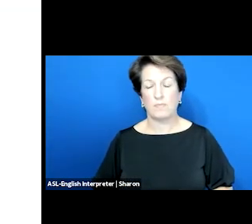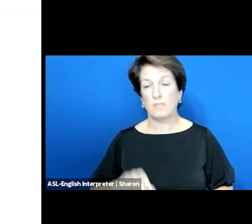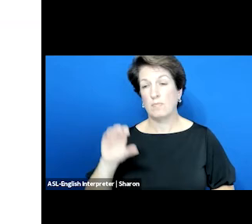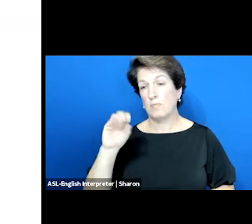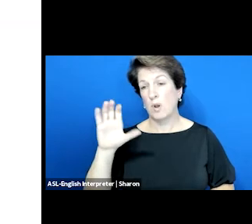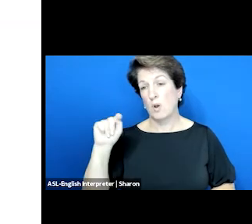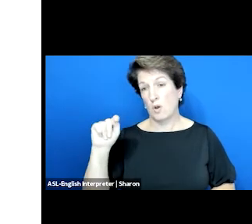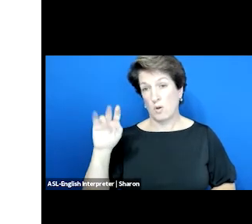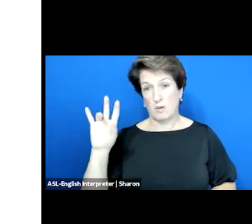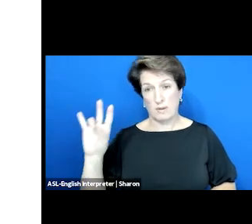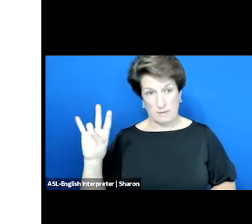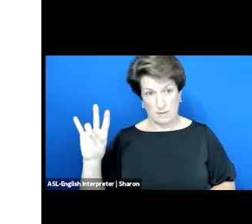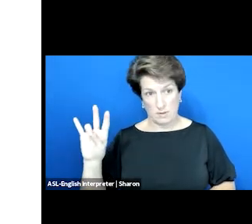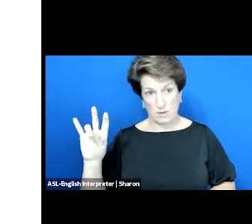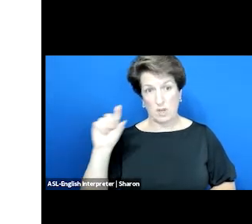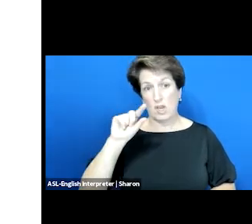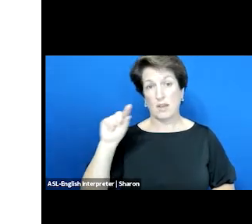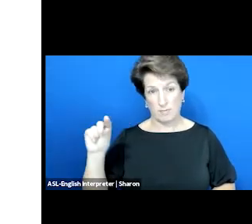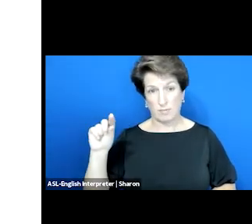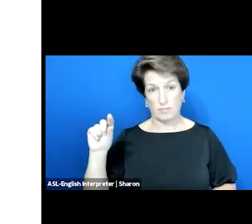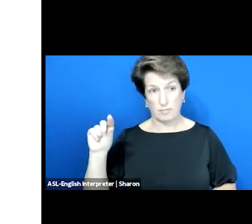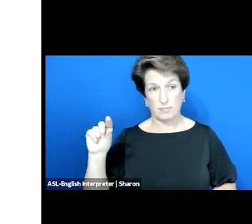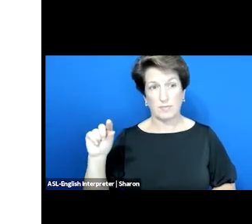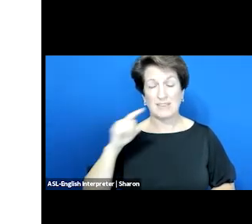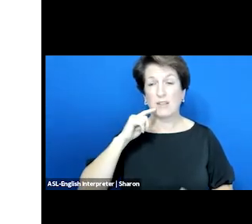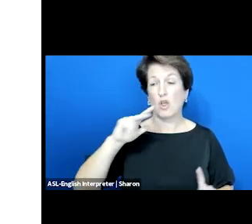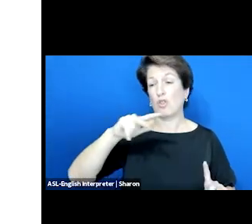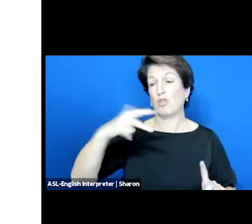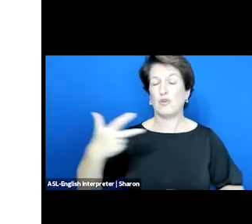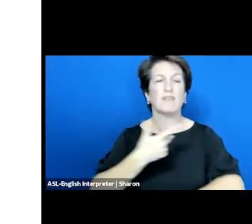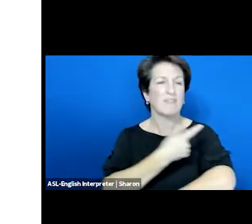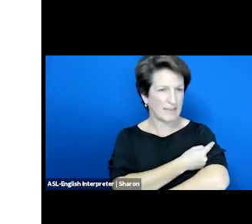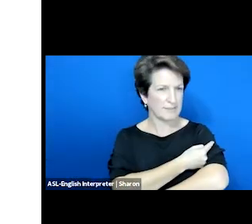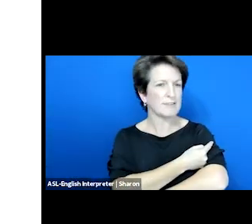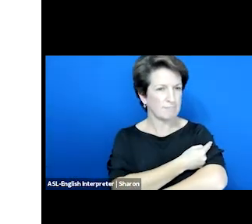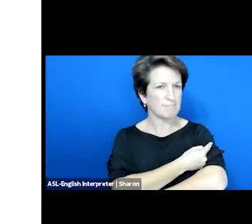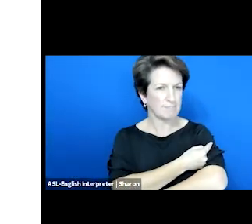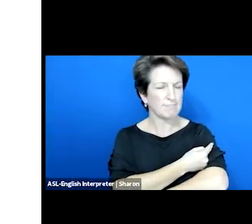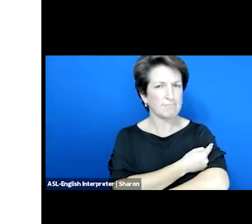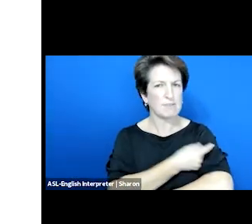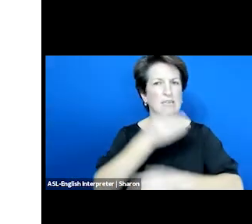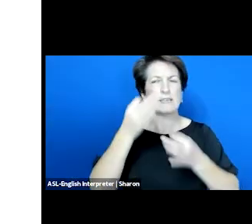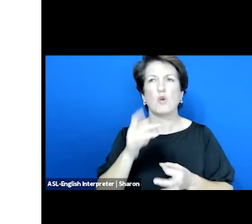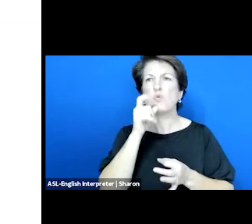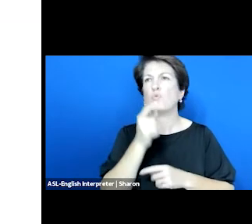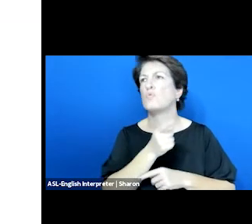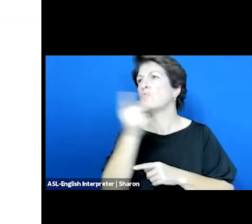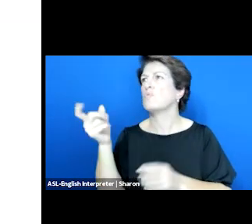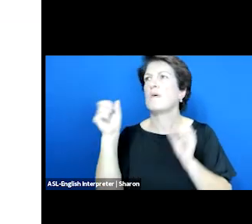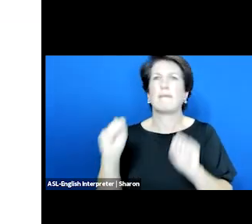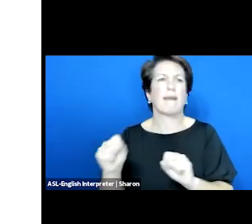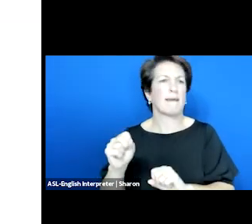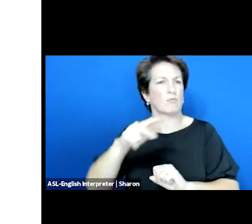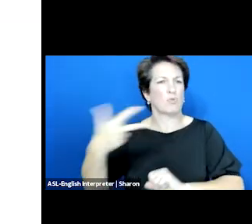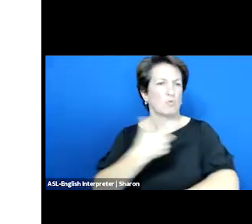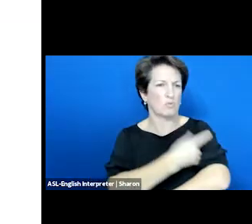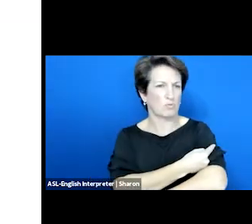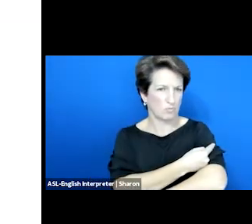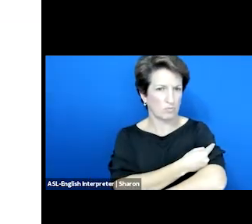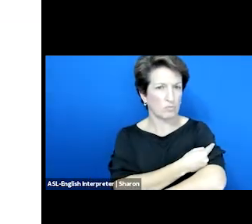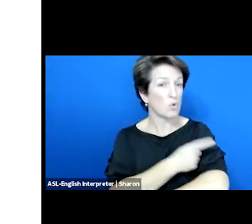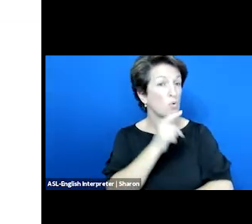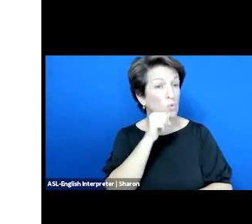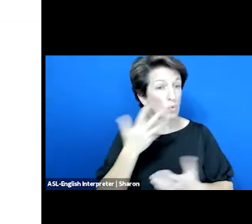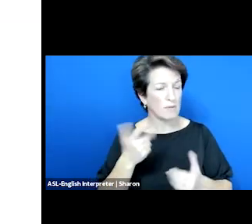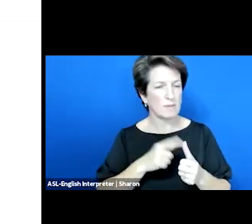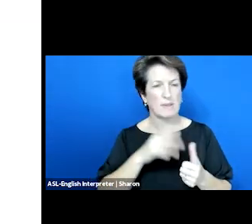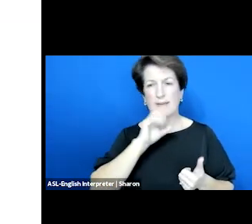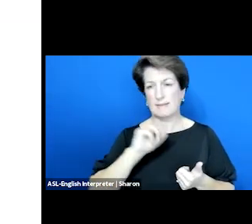after becoming infected with COVID 19 and those being a lot more difficult to manage.